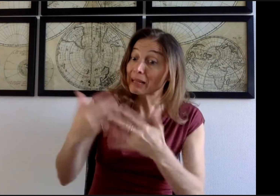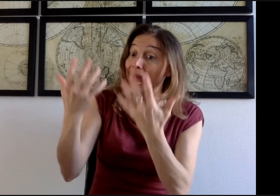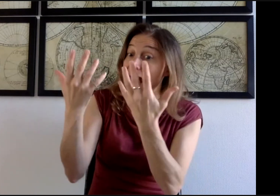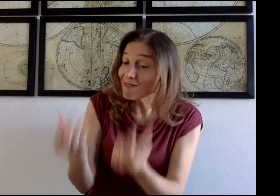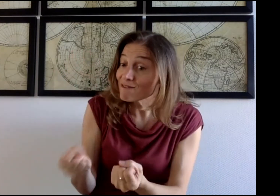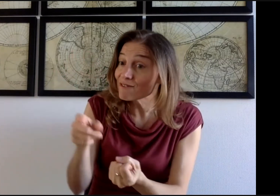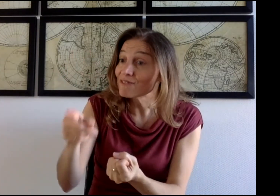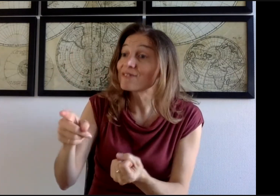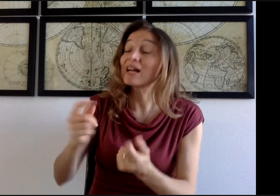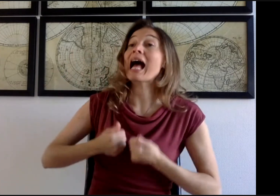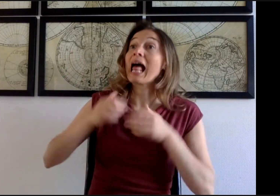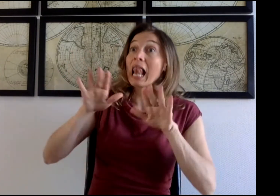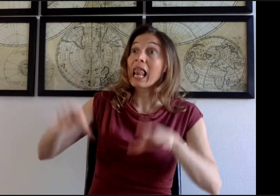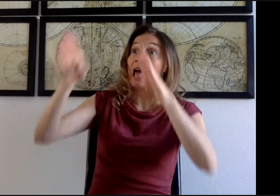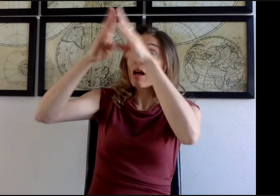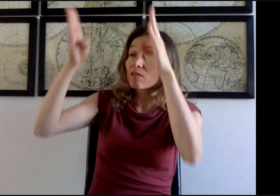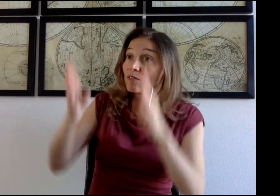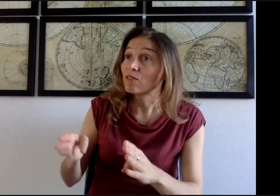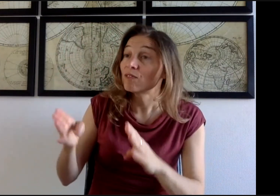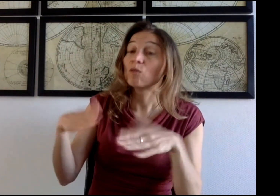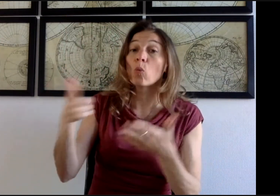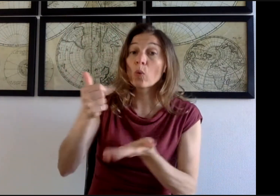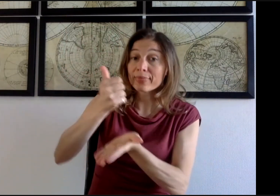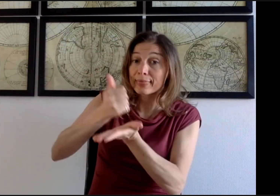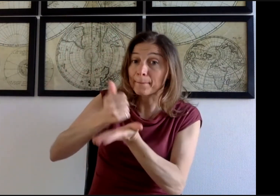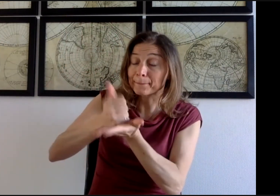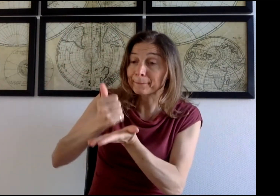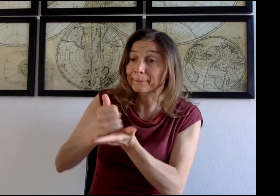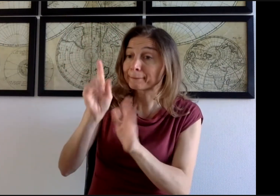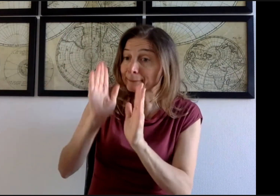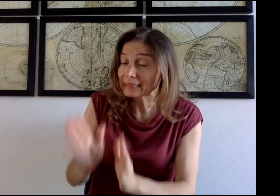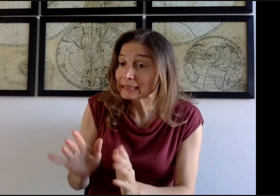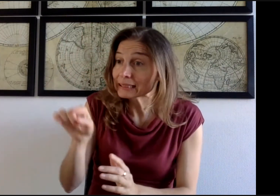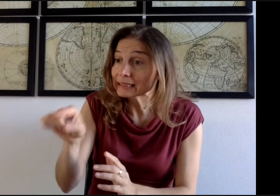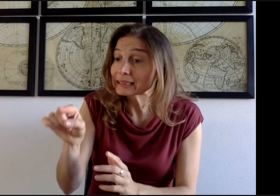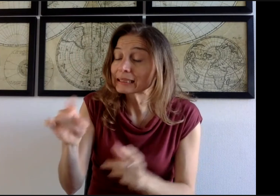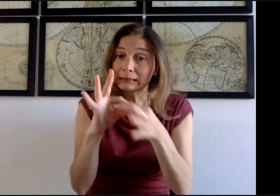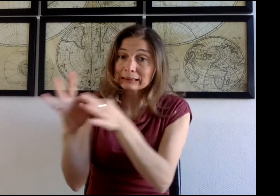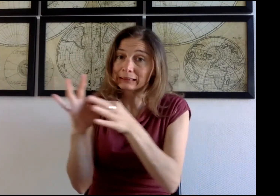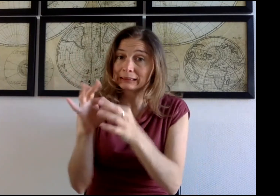that for therapy reasons associated with this situation without leaving